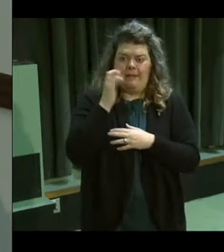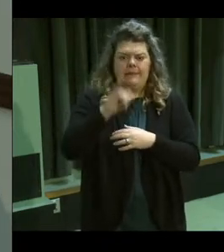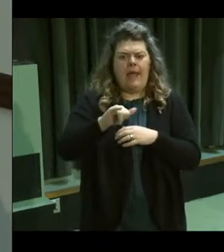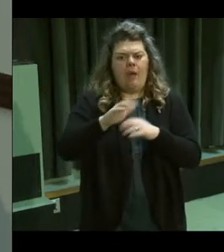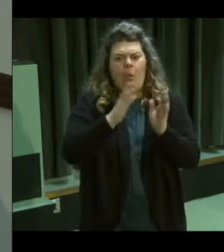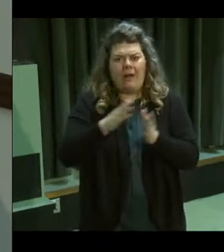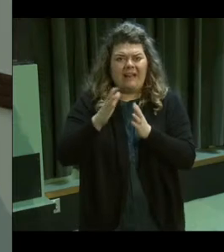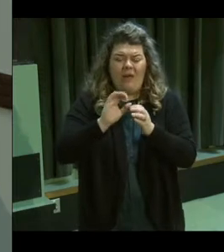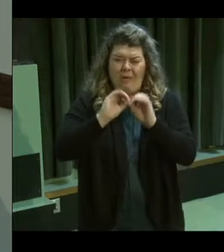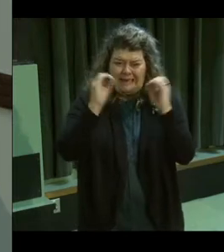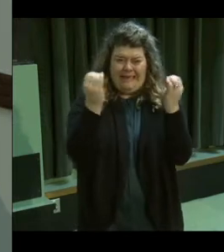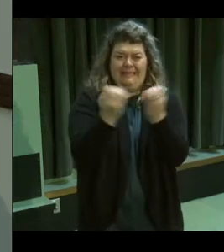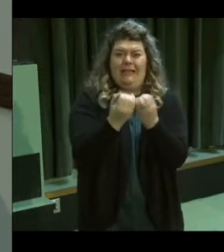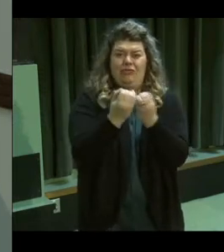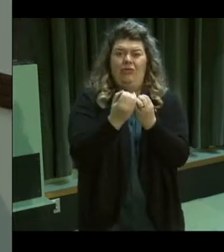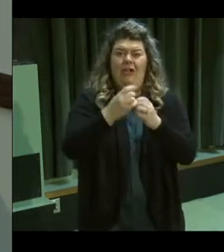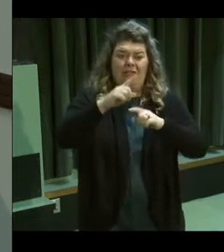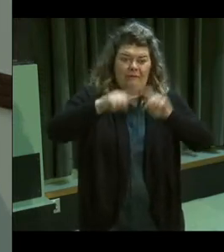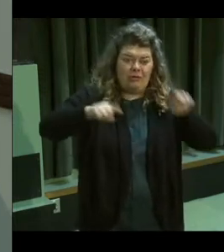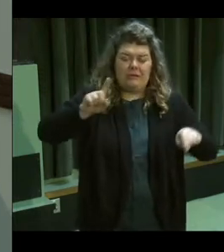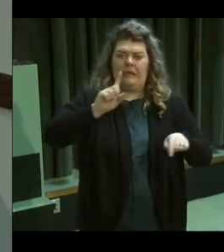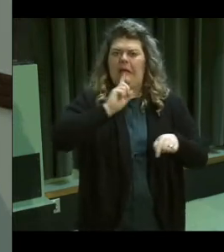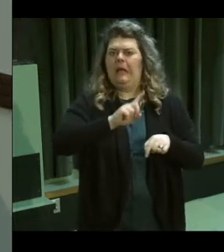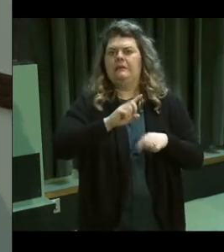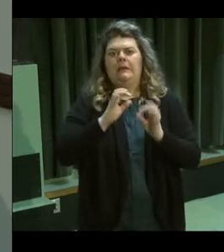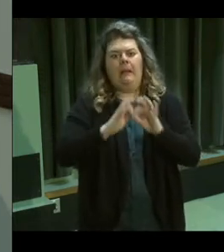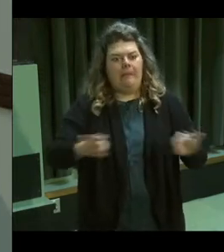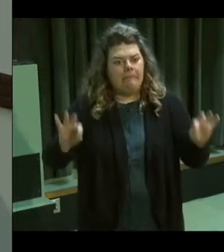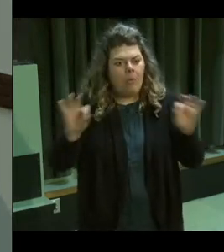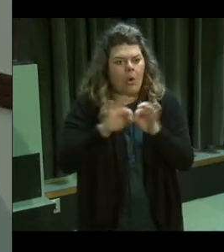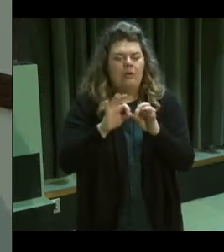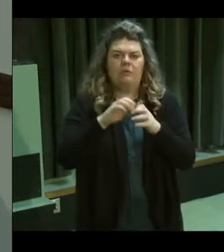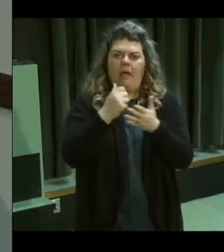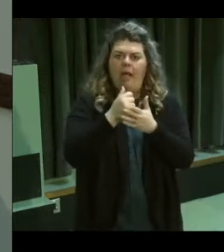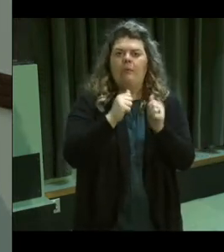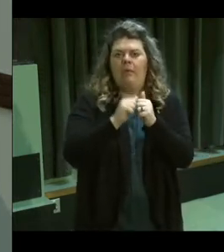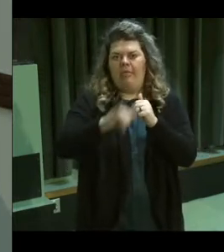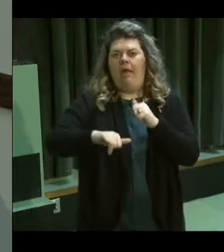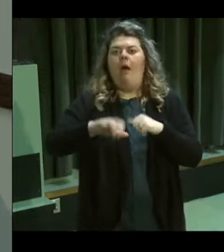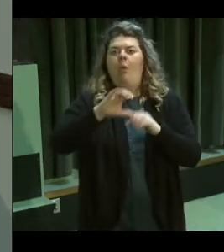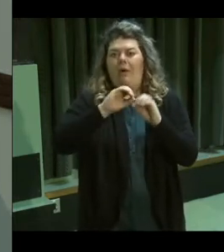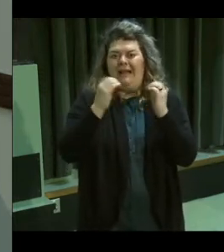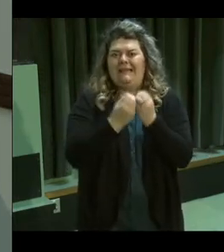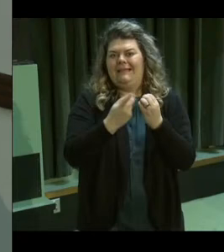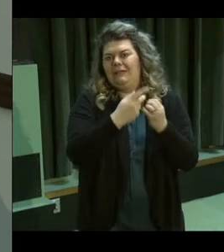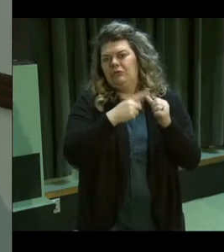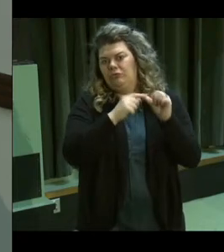organizational diversity is an absolute strength and key